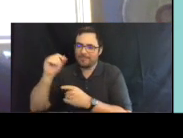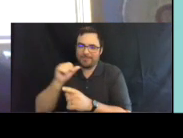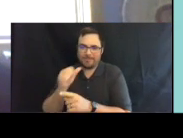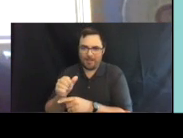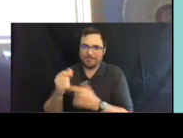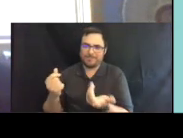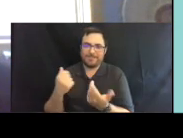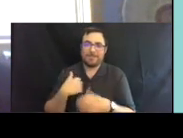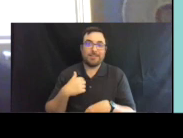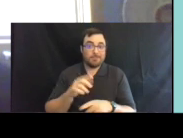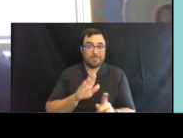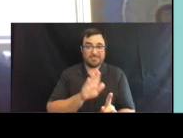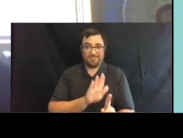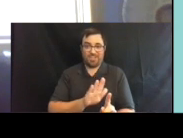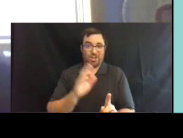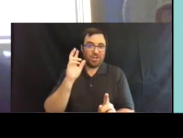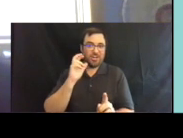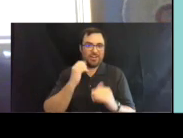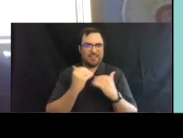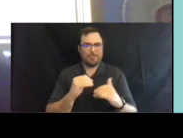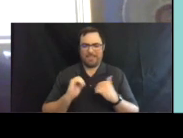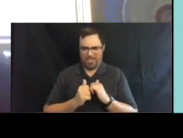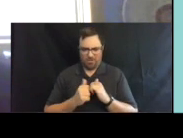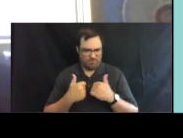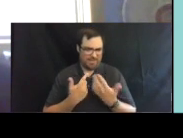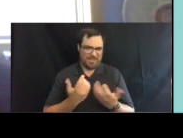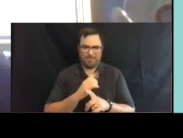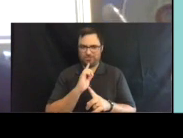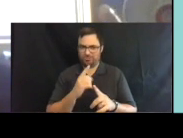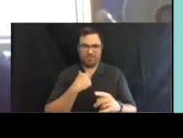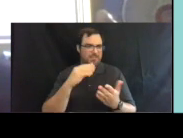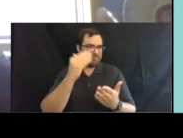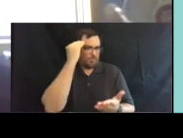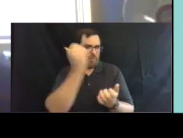limitations so how can I make this as